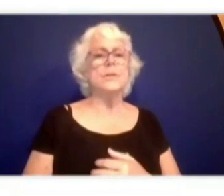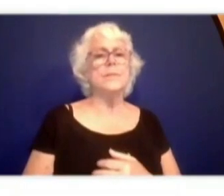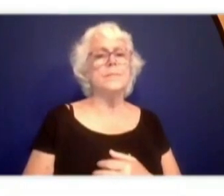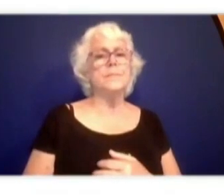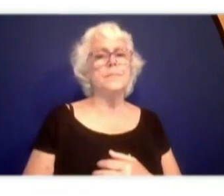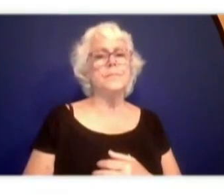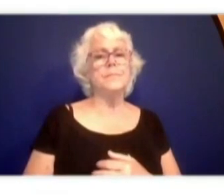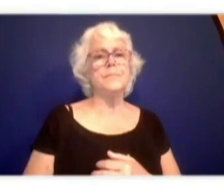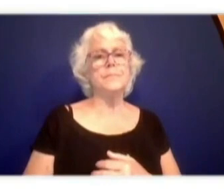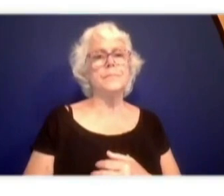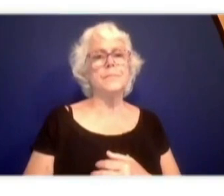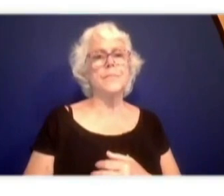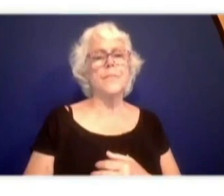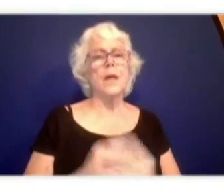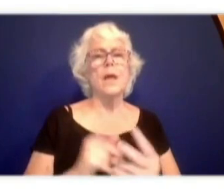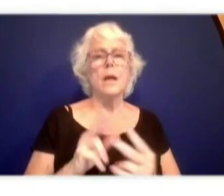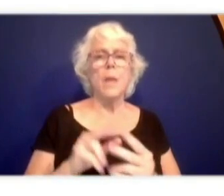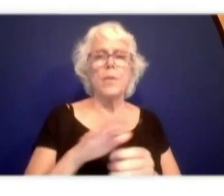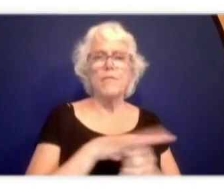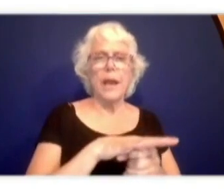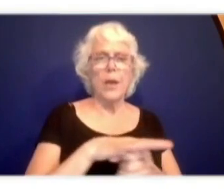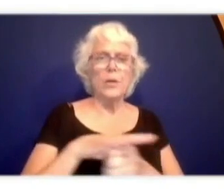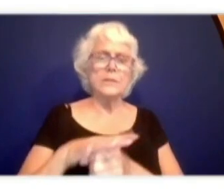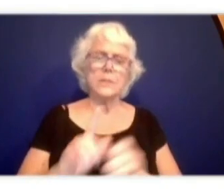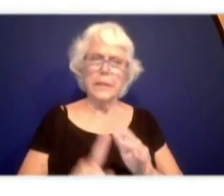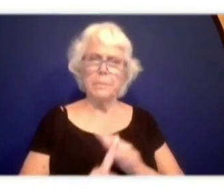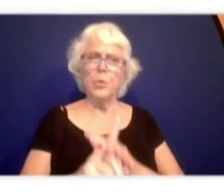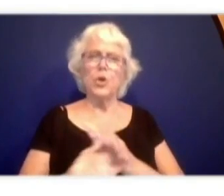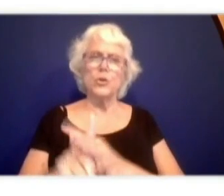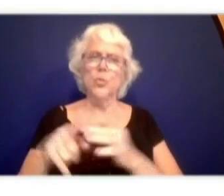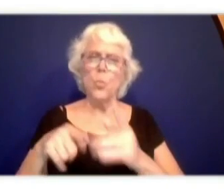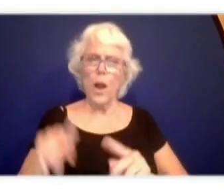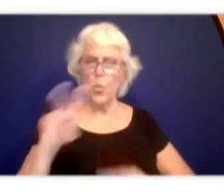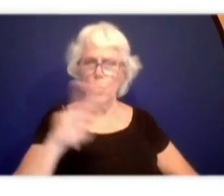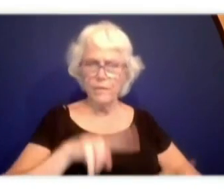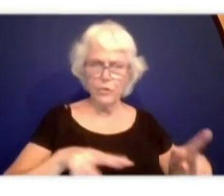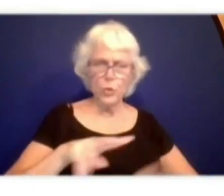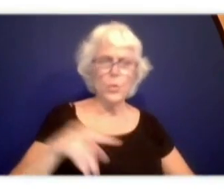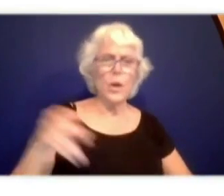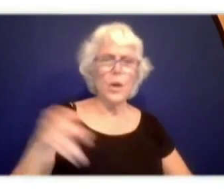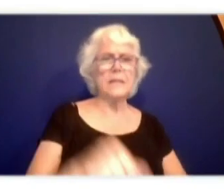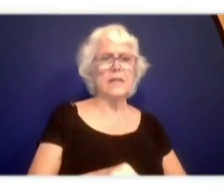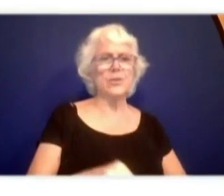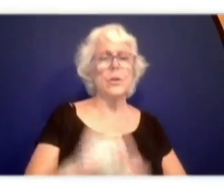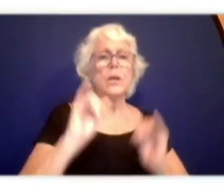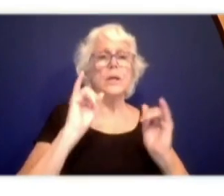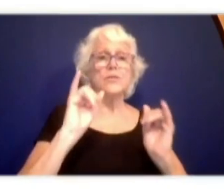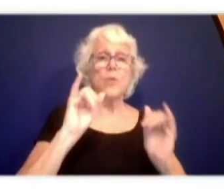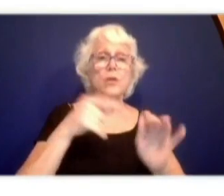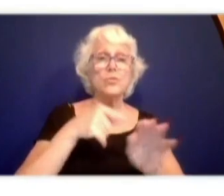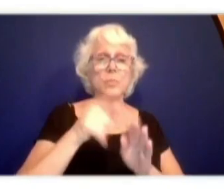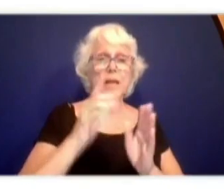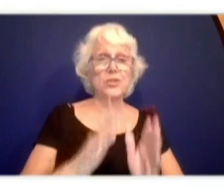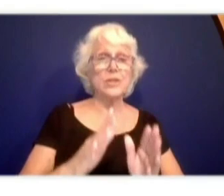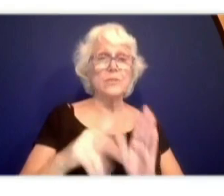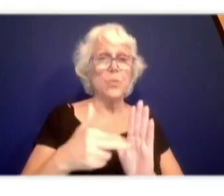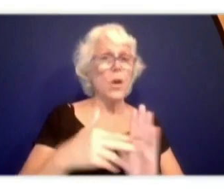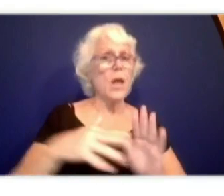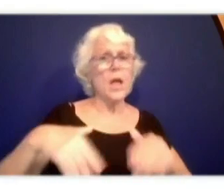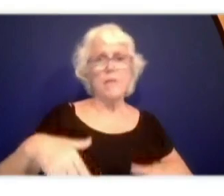A couple of areas that emerged in our review of compensation instructional specialists have not been on a teacher contract,